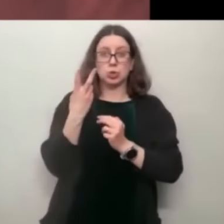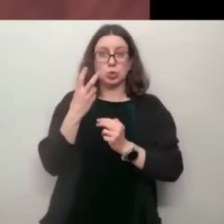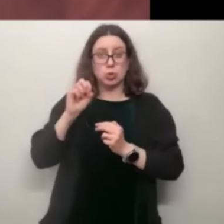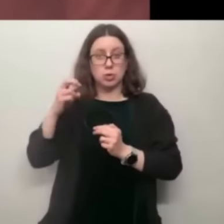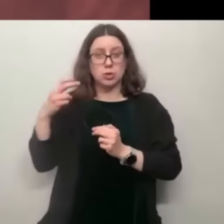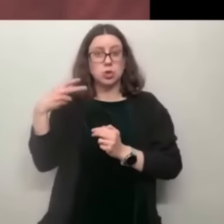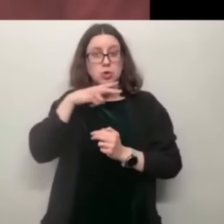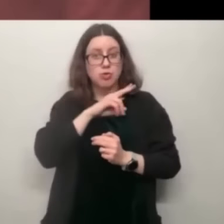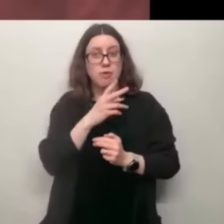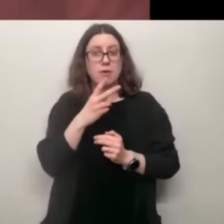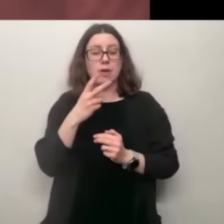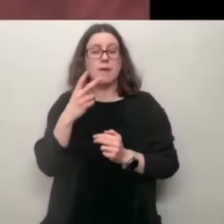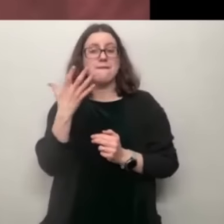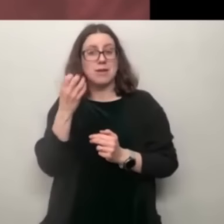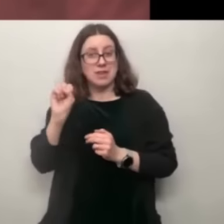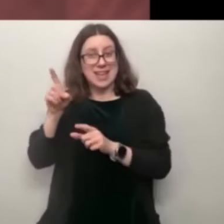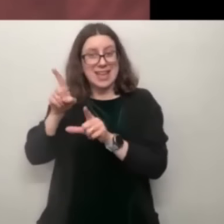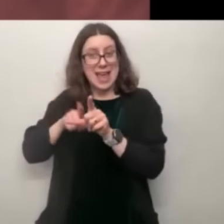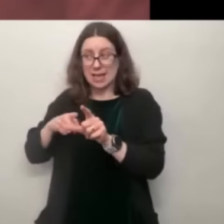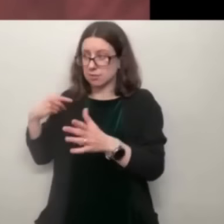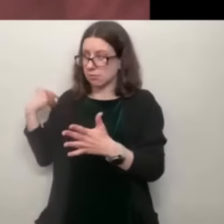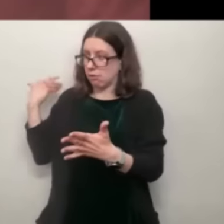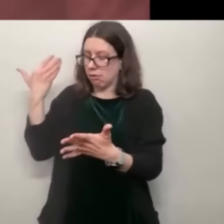how radically changed our world has become.